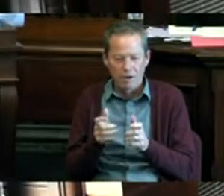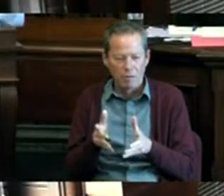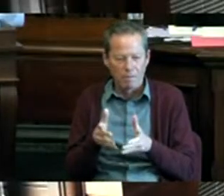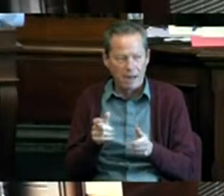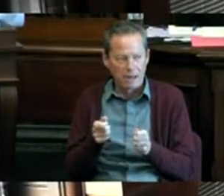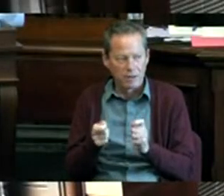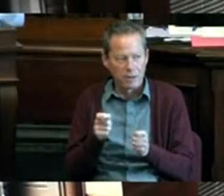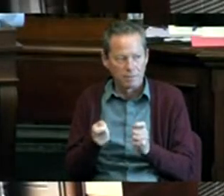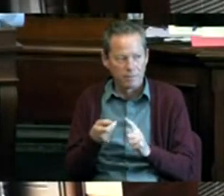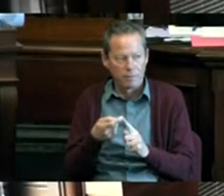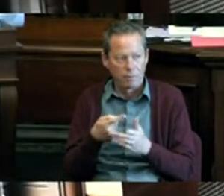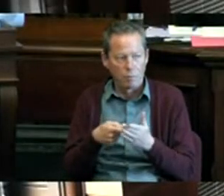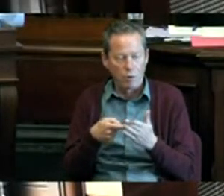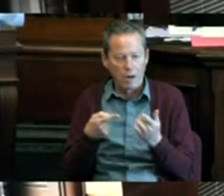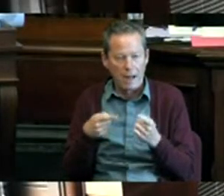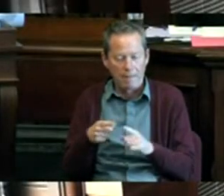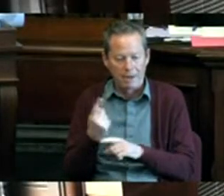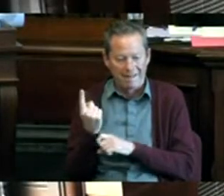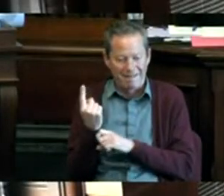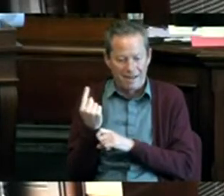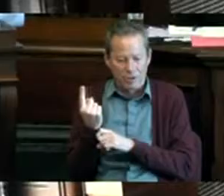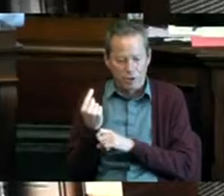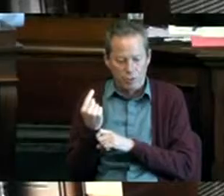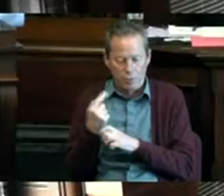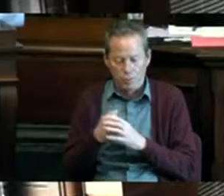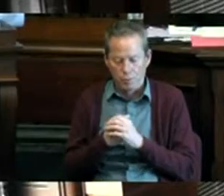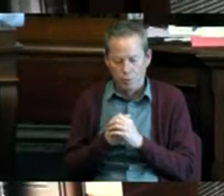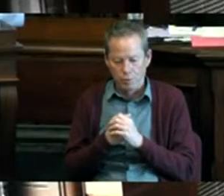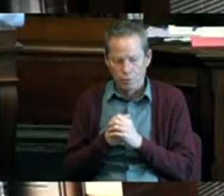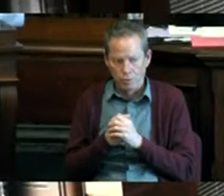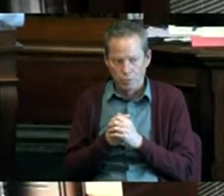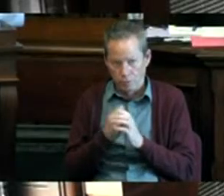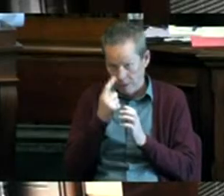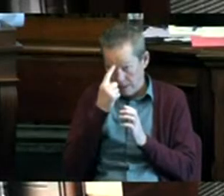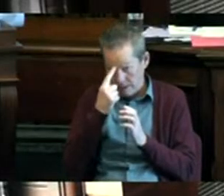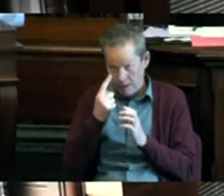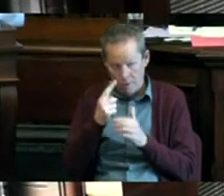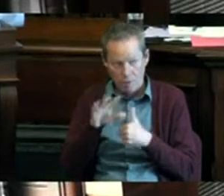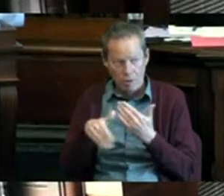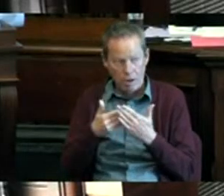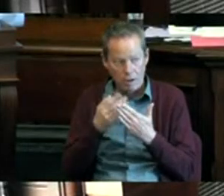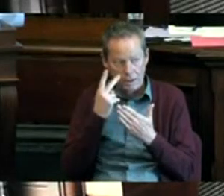is really somewhat of an adjustment, a remaining